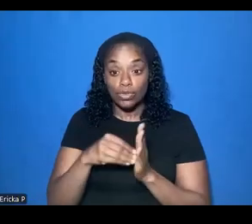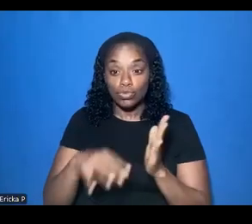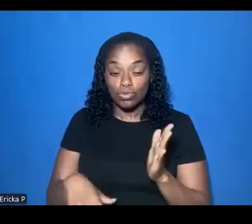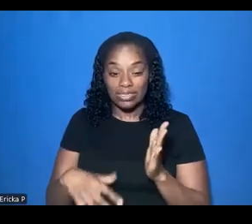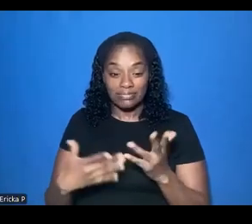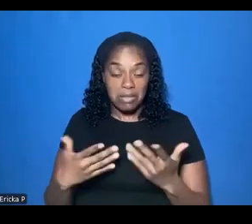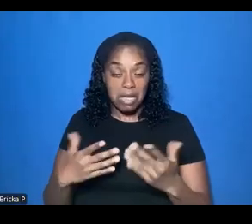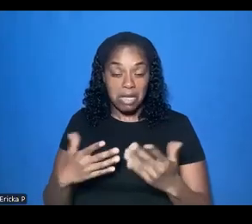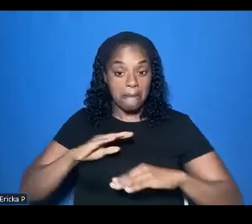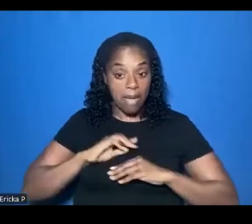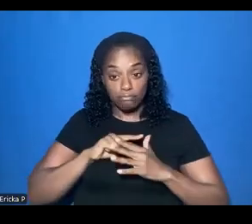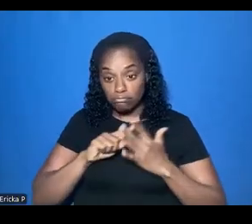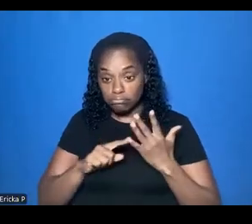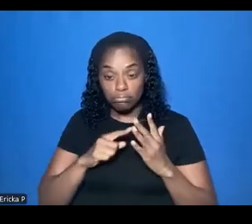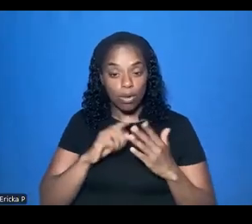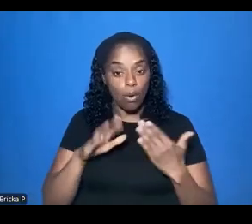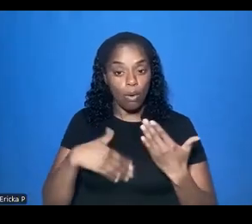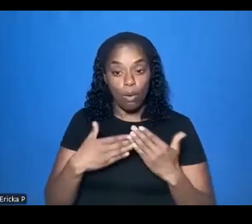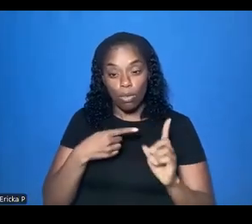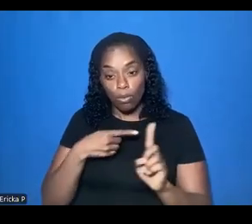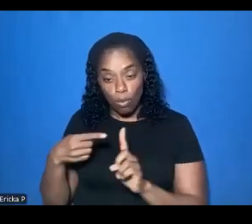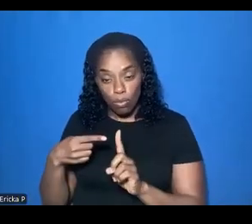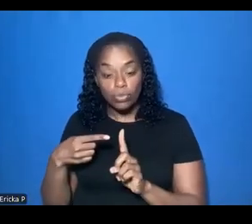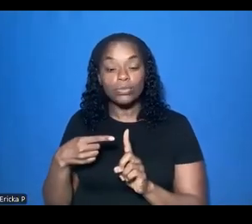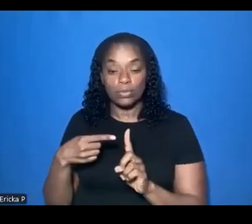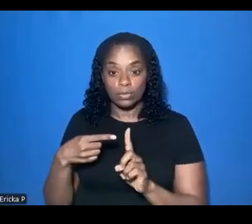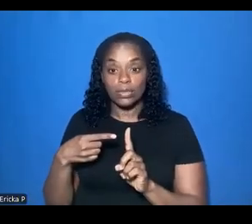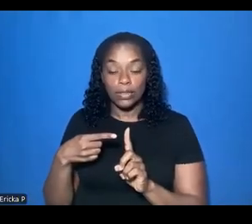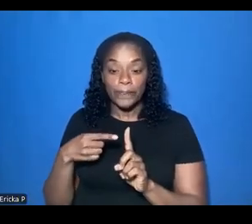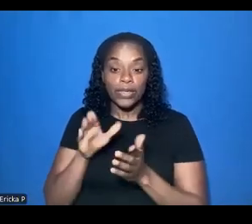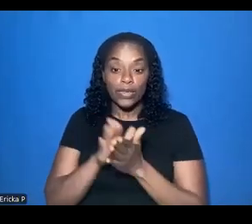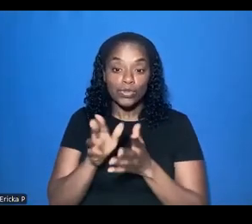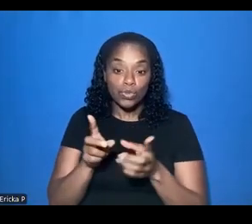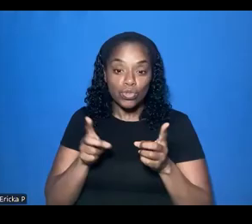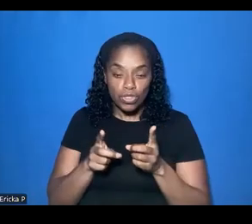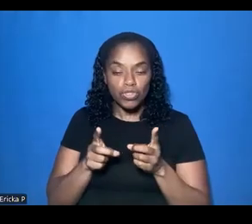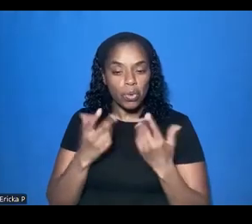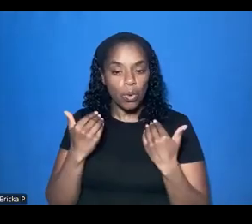all their goals in this school district will hold an exit IEP meeting.